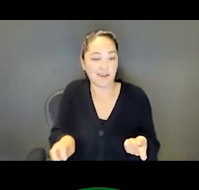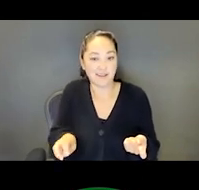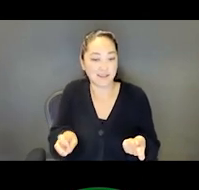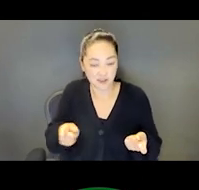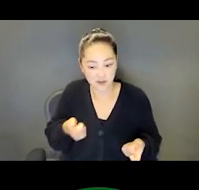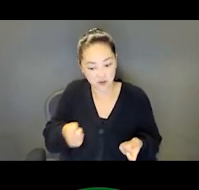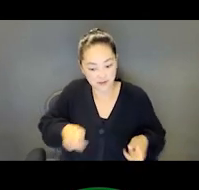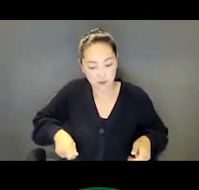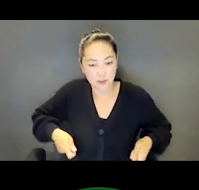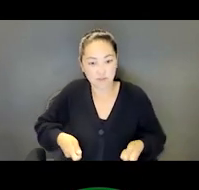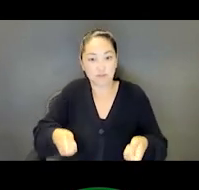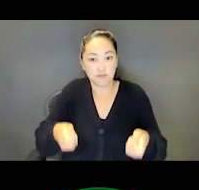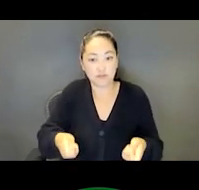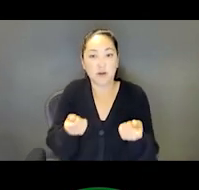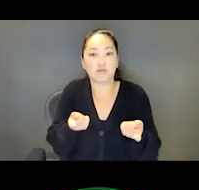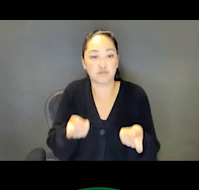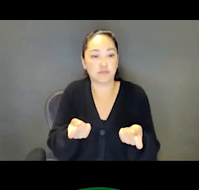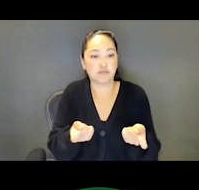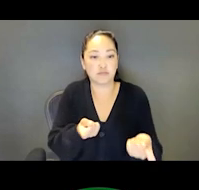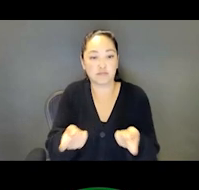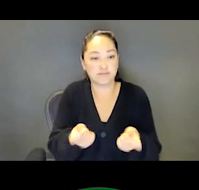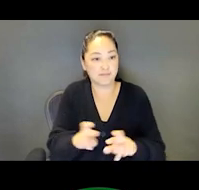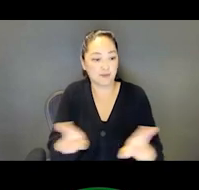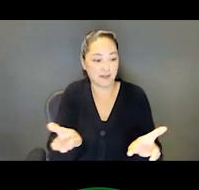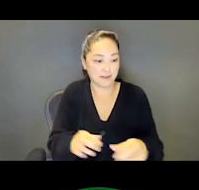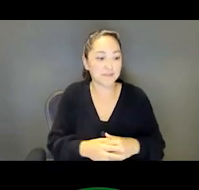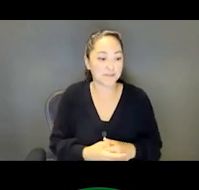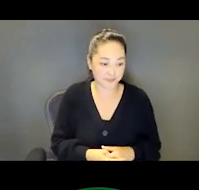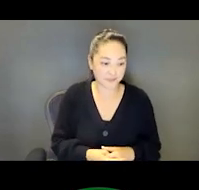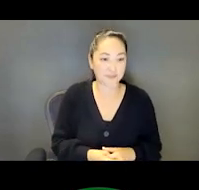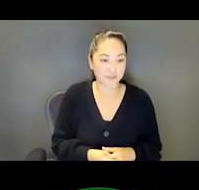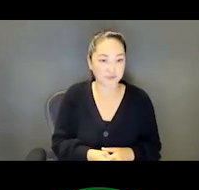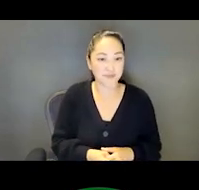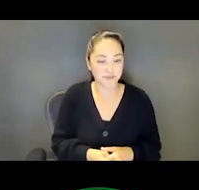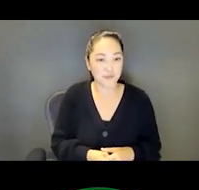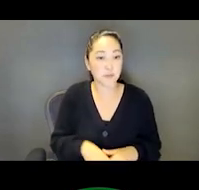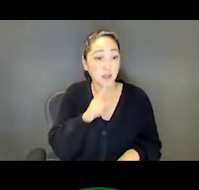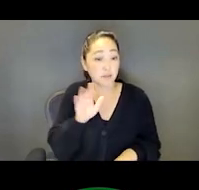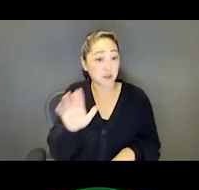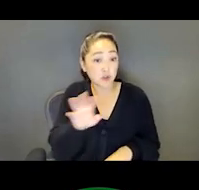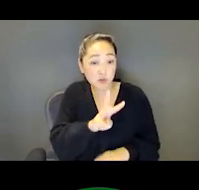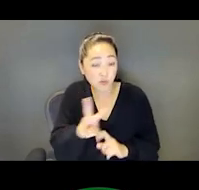is accessible. Both, for with the accessible feature but also with the info.